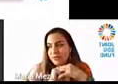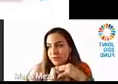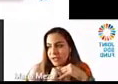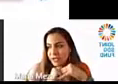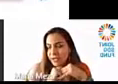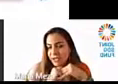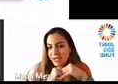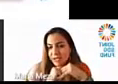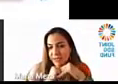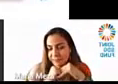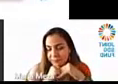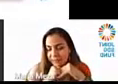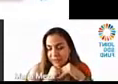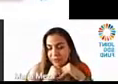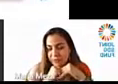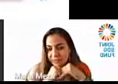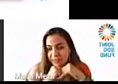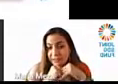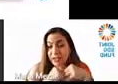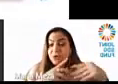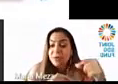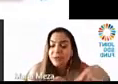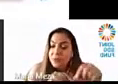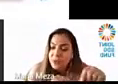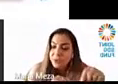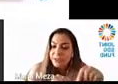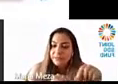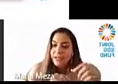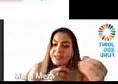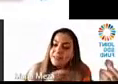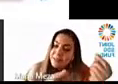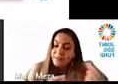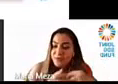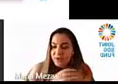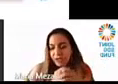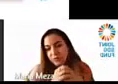trying to contaminate and another very important element is that they benefit the